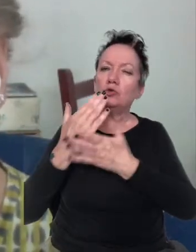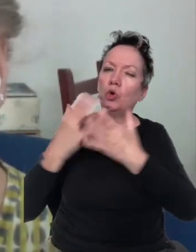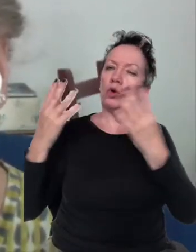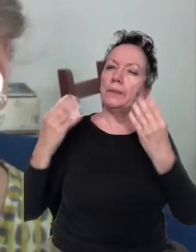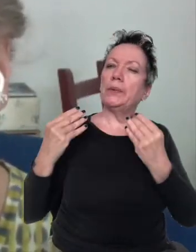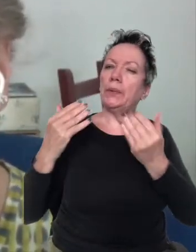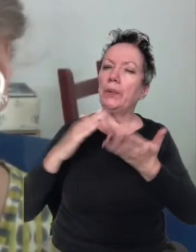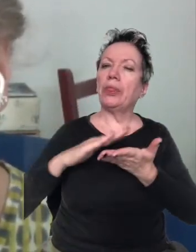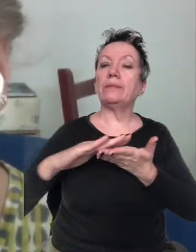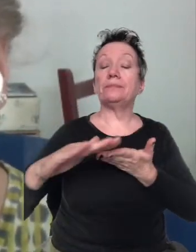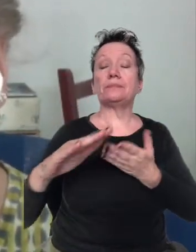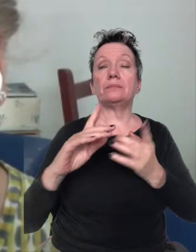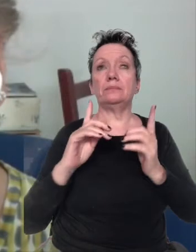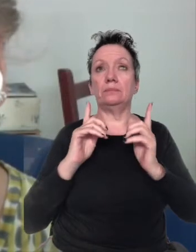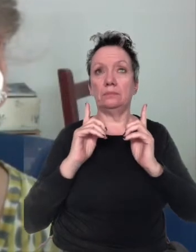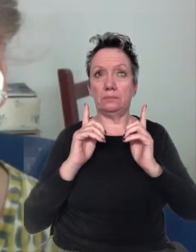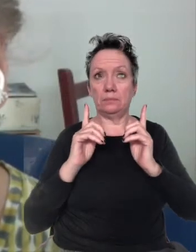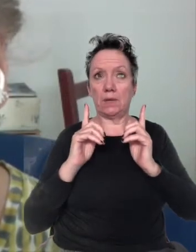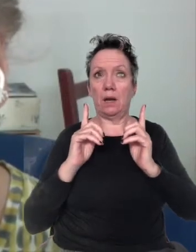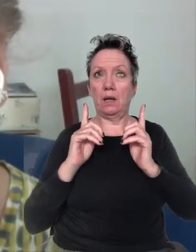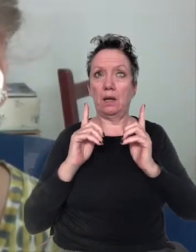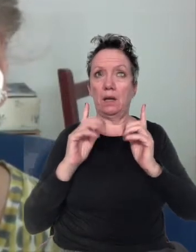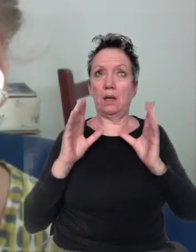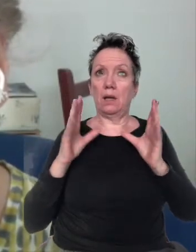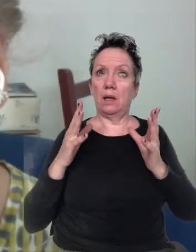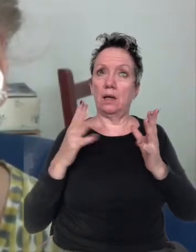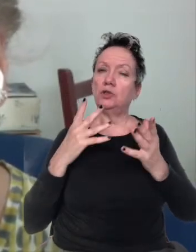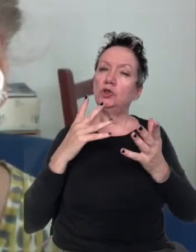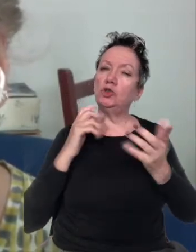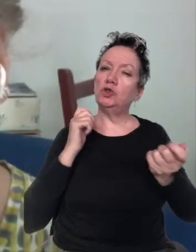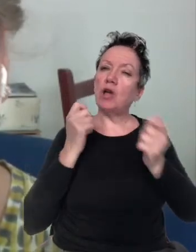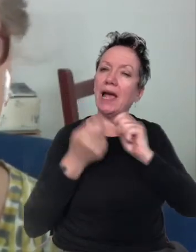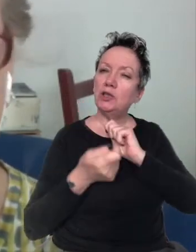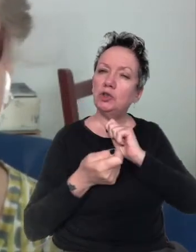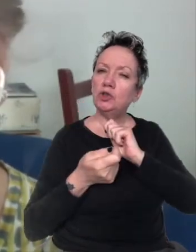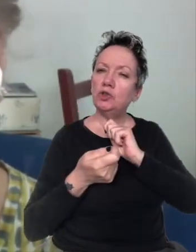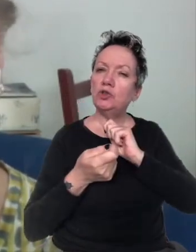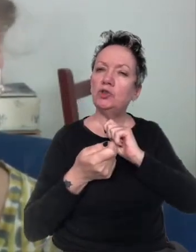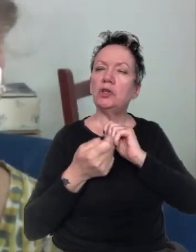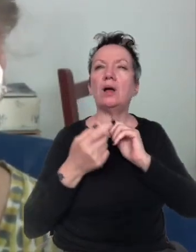Um, in terms of thinking about change, we talked a little bit about transformation.